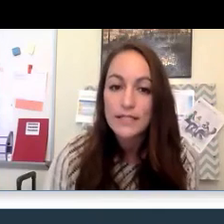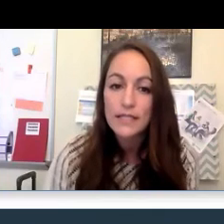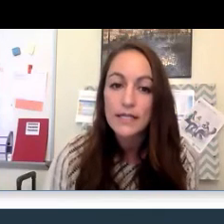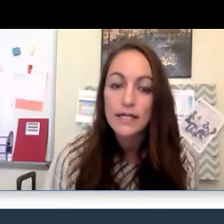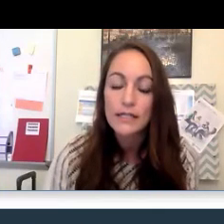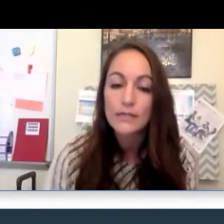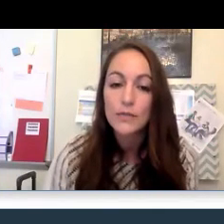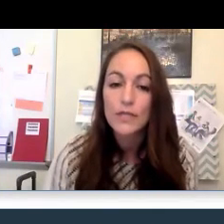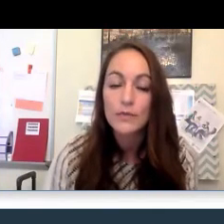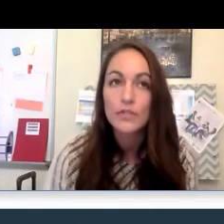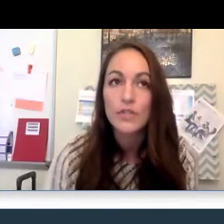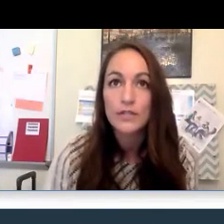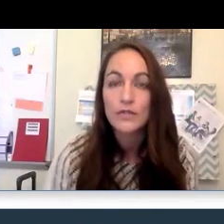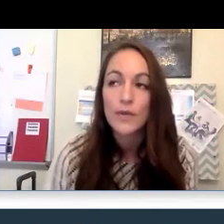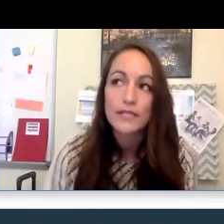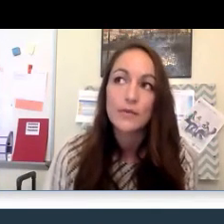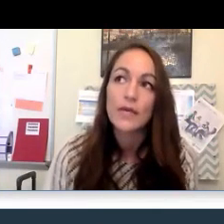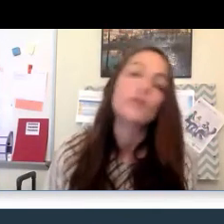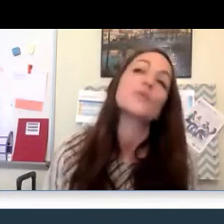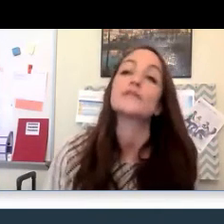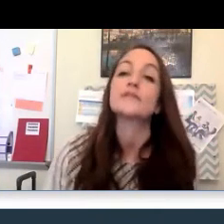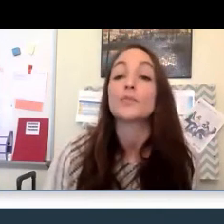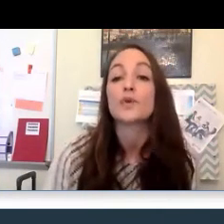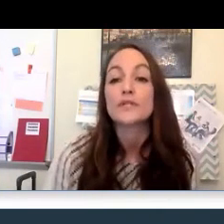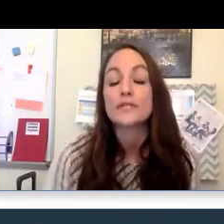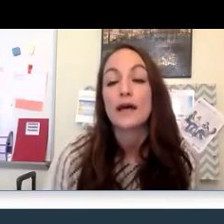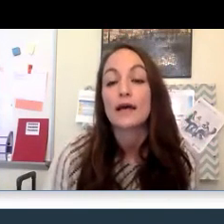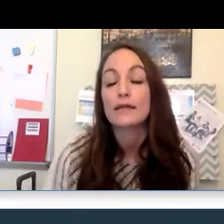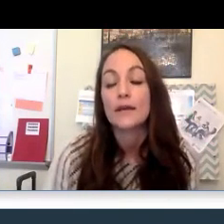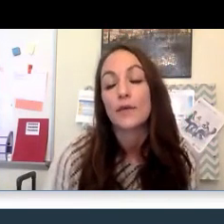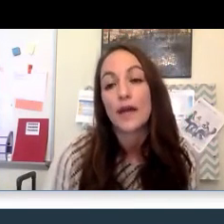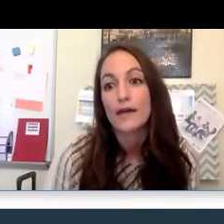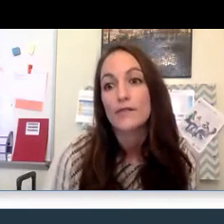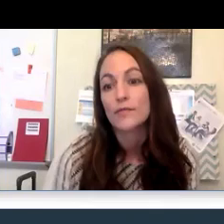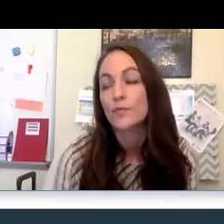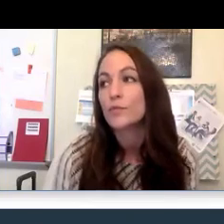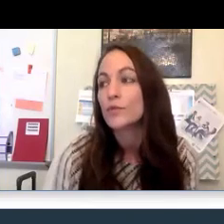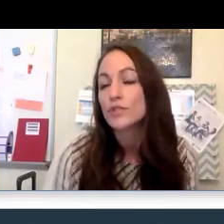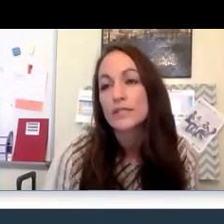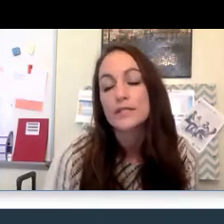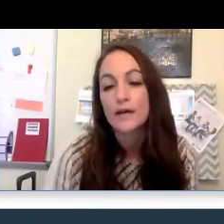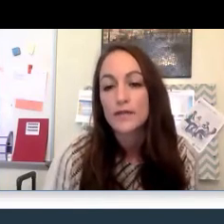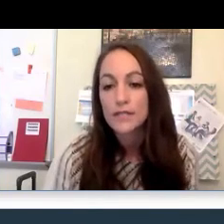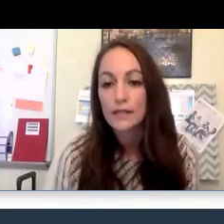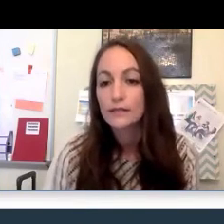here. We try to do the best that we can with the supports that we have. Which is obviously just